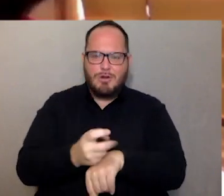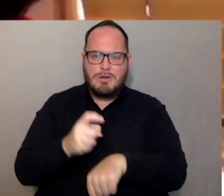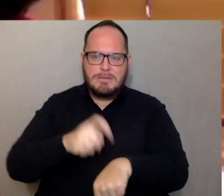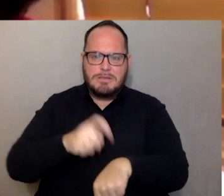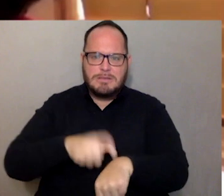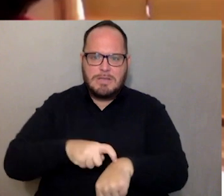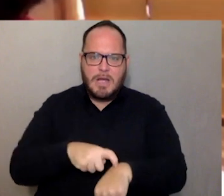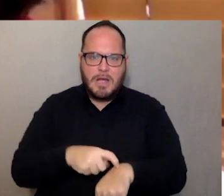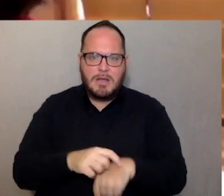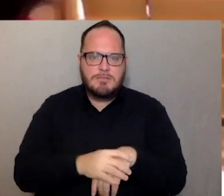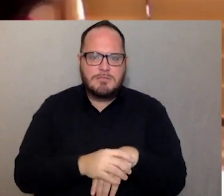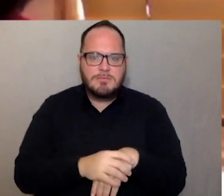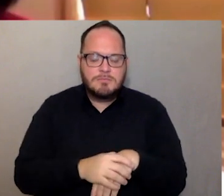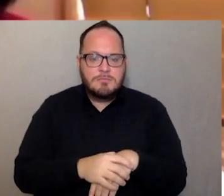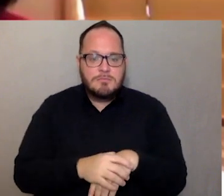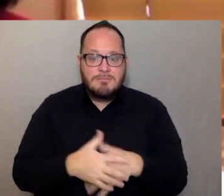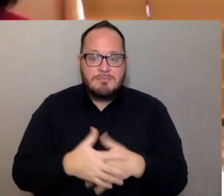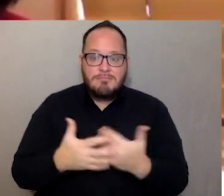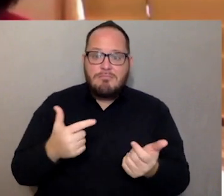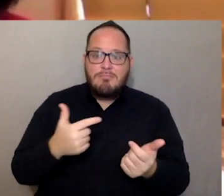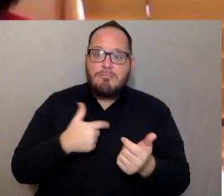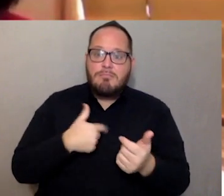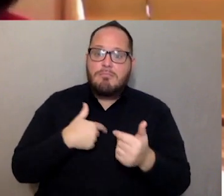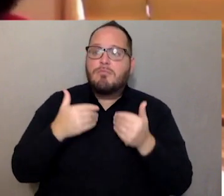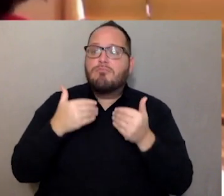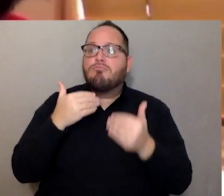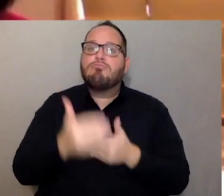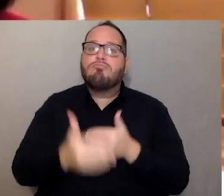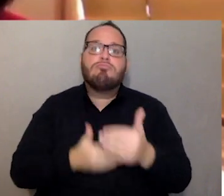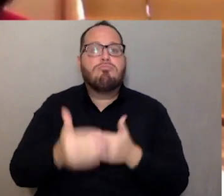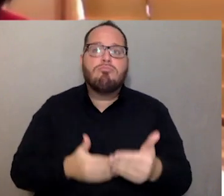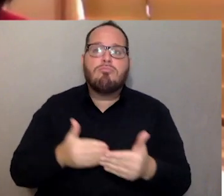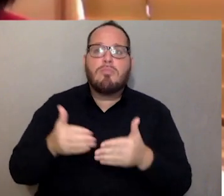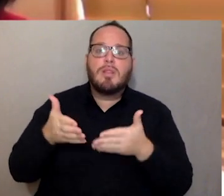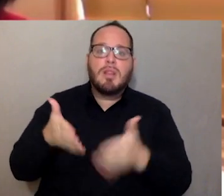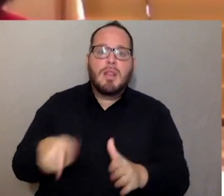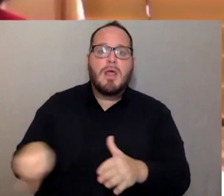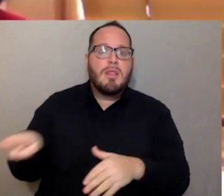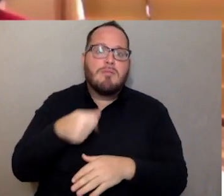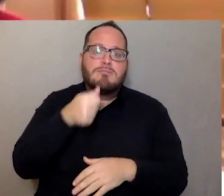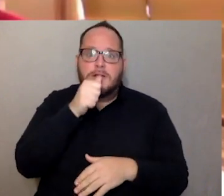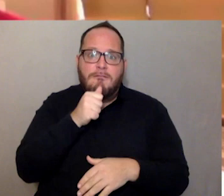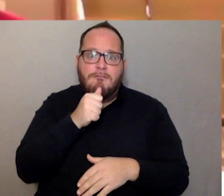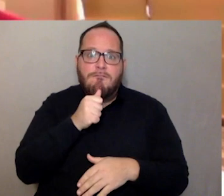LET OUR HARD WORKING UNDOCUMENTED FAMILIES CONTINUE TO SUFFER THE SYMPTOMS OF THIS PANDEMIC WITHOUT CREATING A LIFELINE FOR THEM. SO IT WAS WITH IMMENSE GRATITUDE